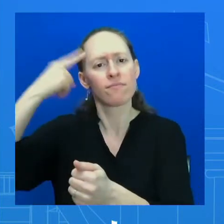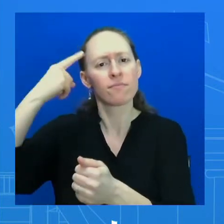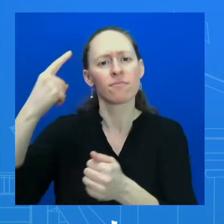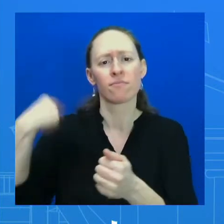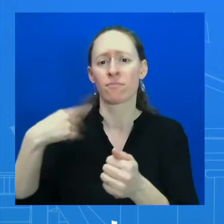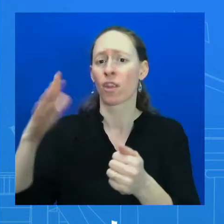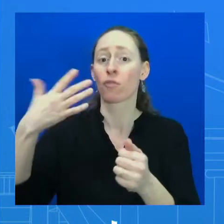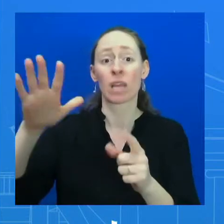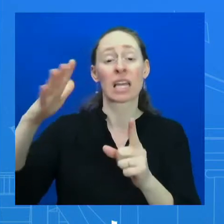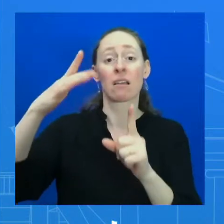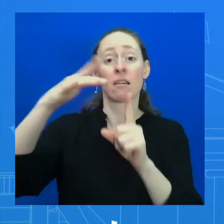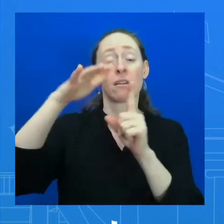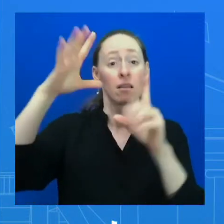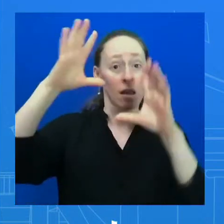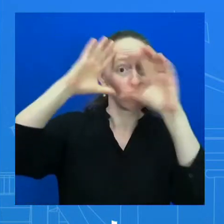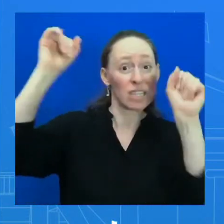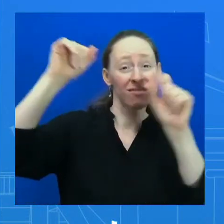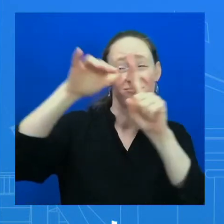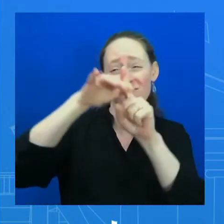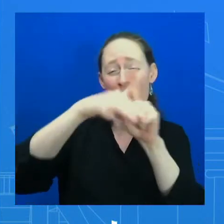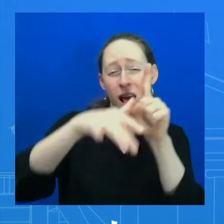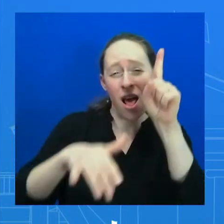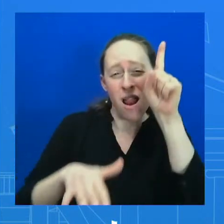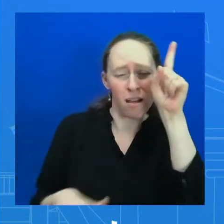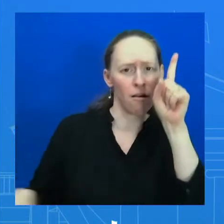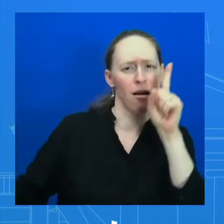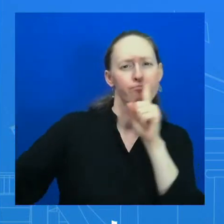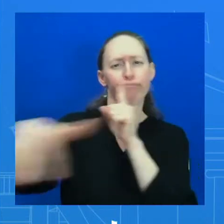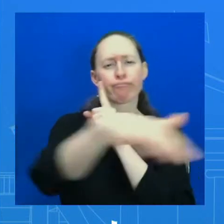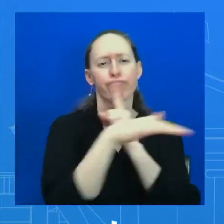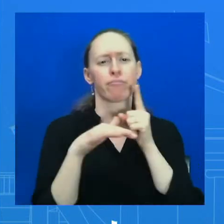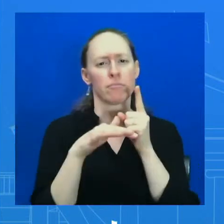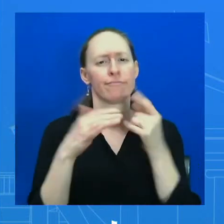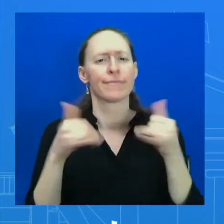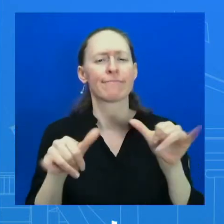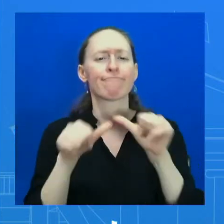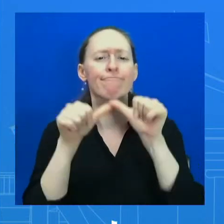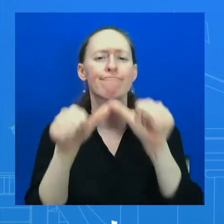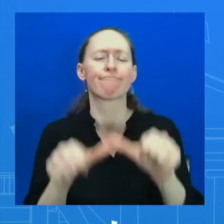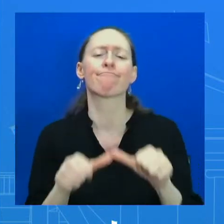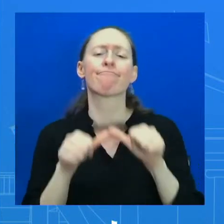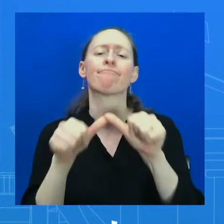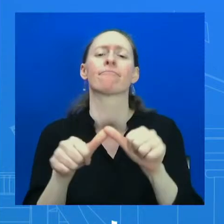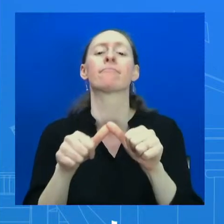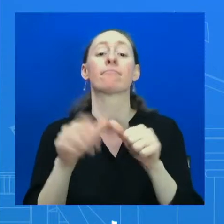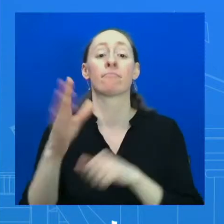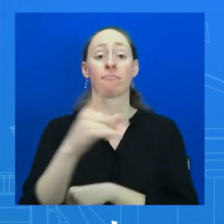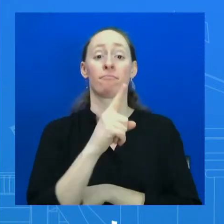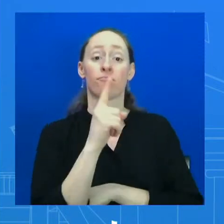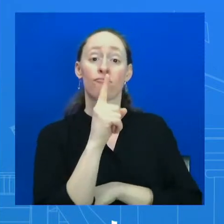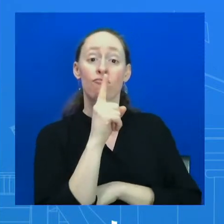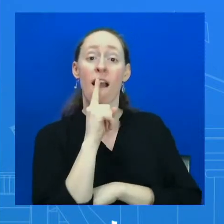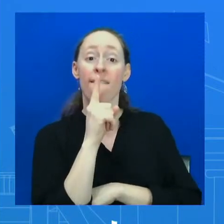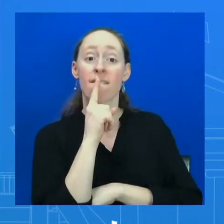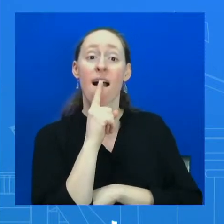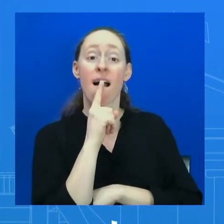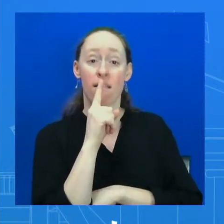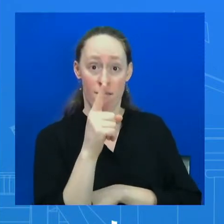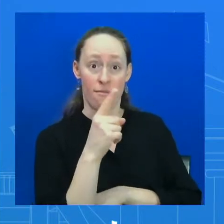And those conversations are tough. Right? You think about Rafah -- the Rafah operations. We've been clear about that, how -- where we stand: